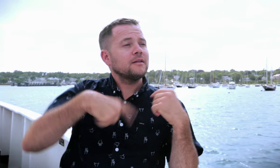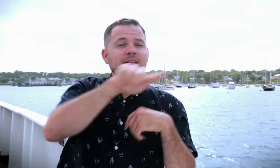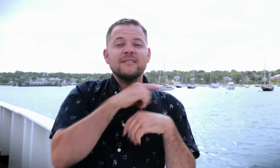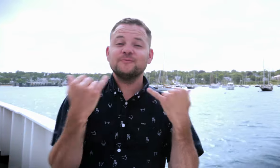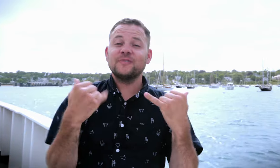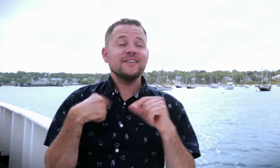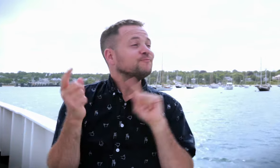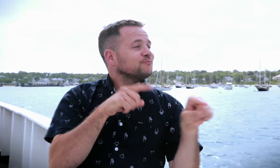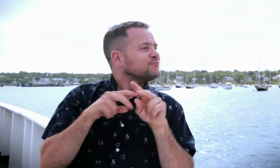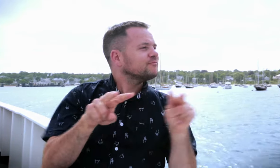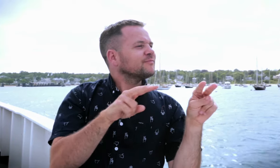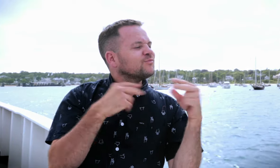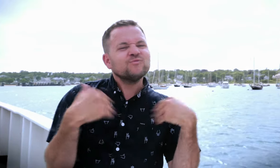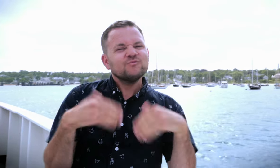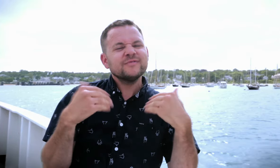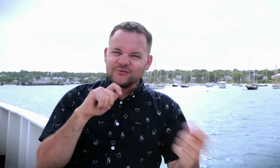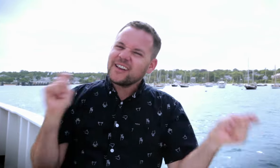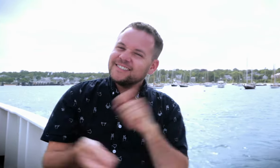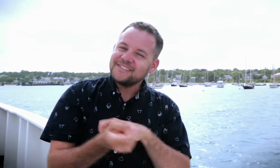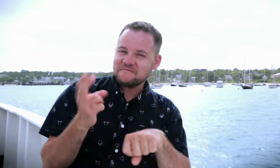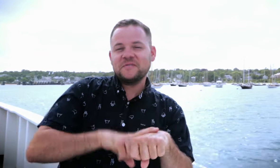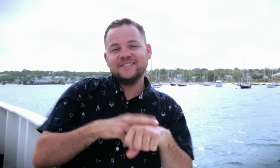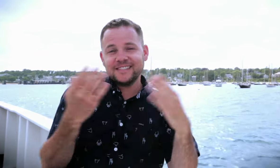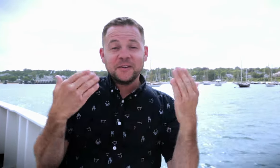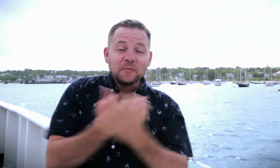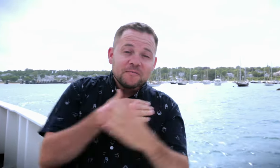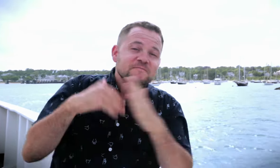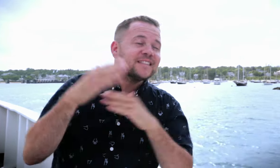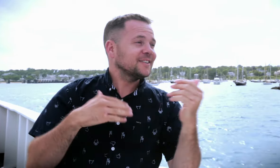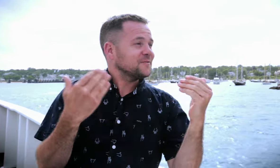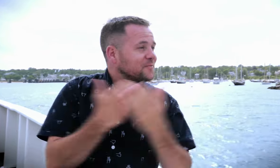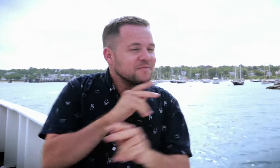Many of the places we saw today have changed, of course.